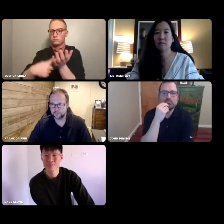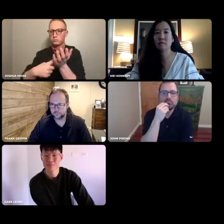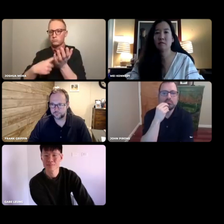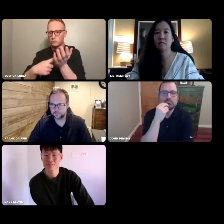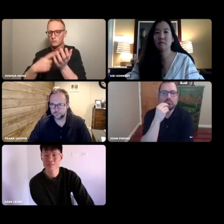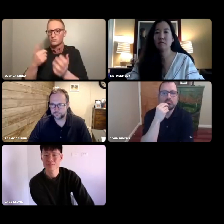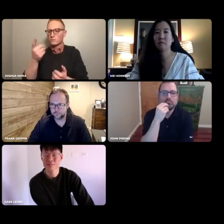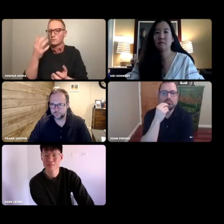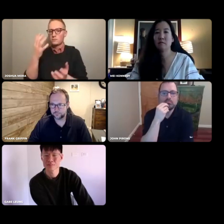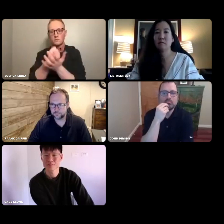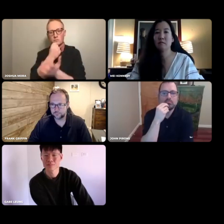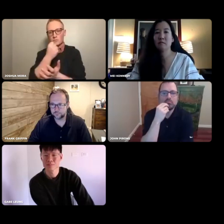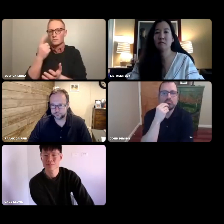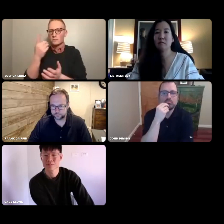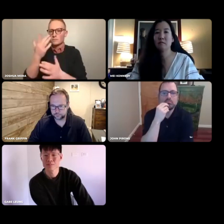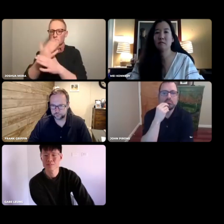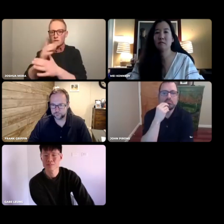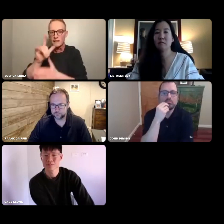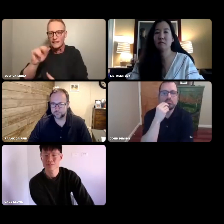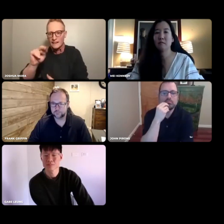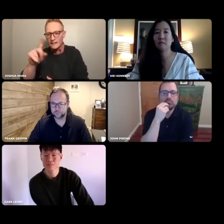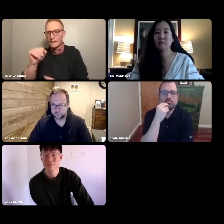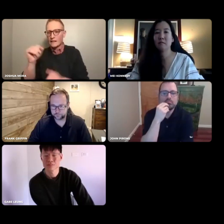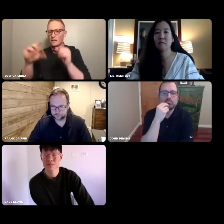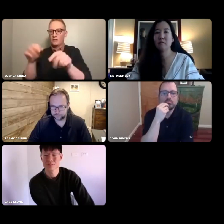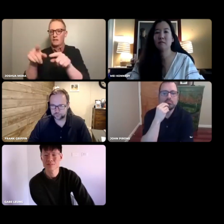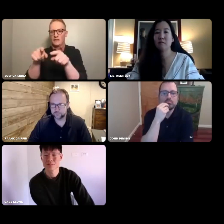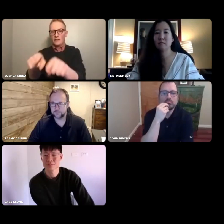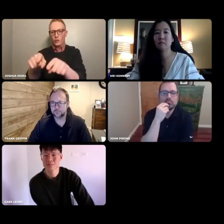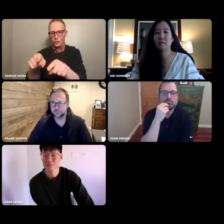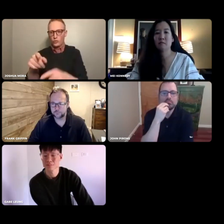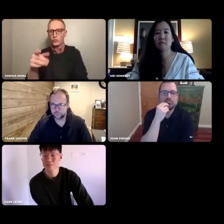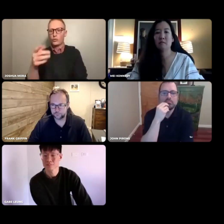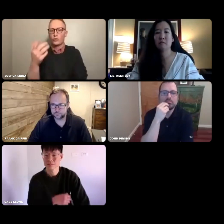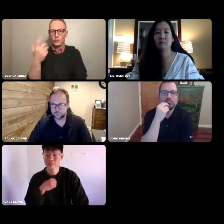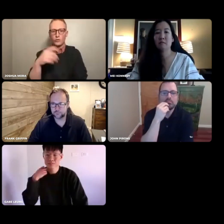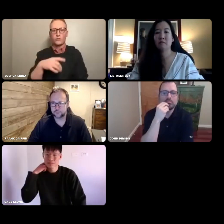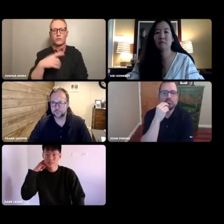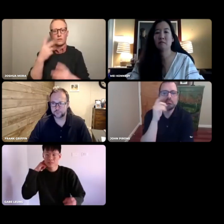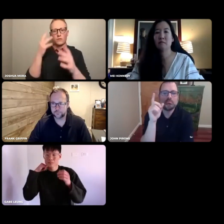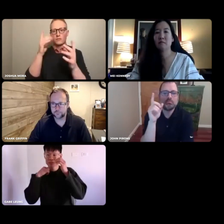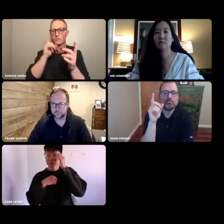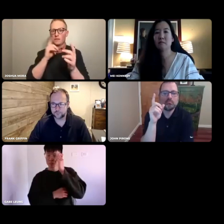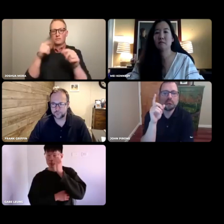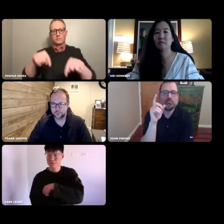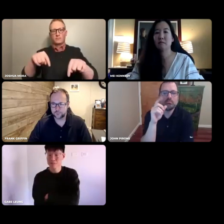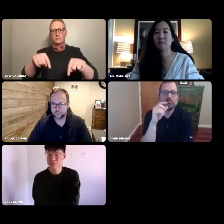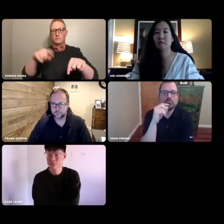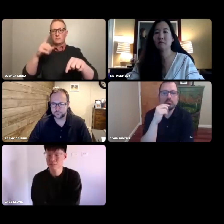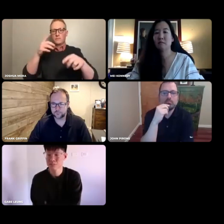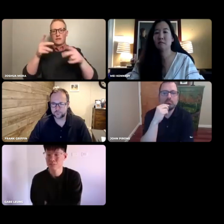Yes, I saw the chat box just scrolling and scrolling.